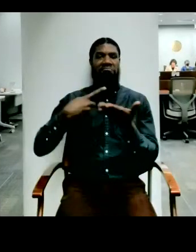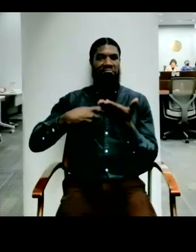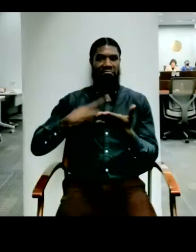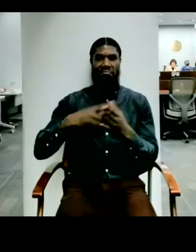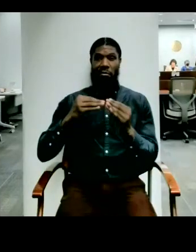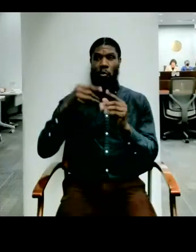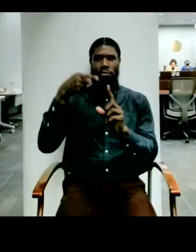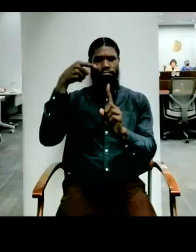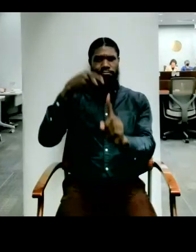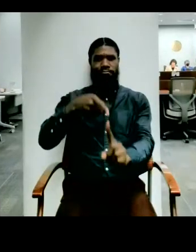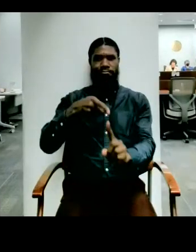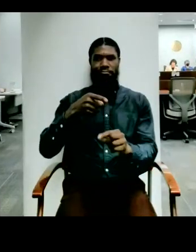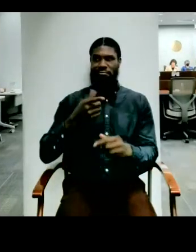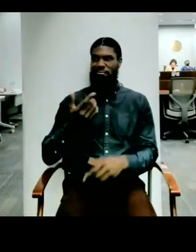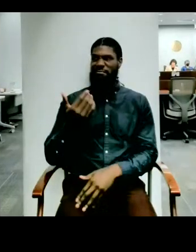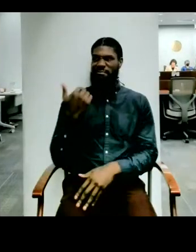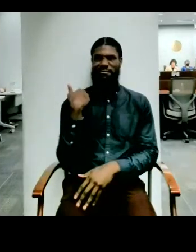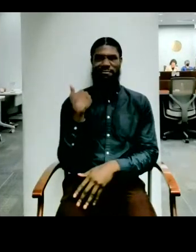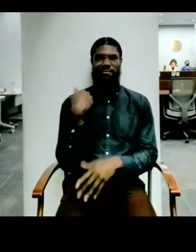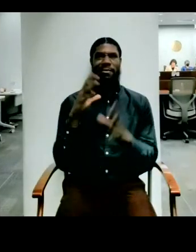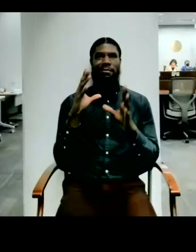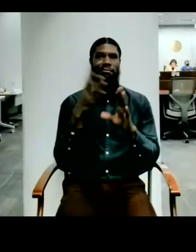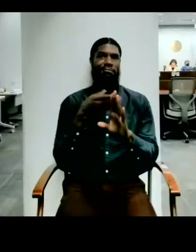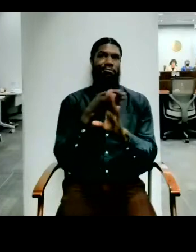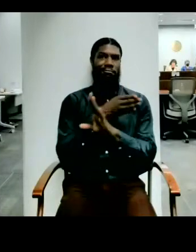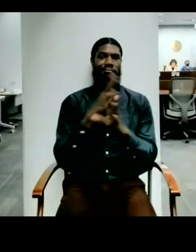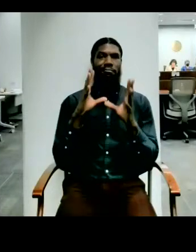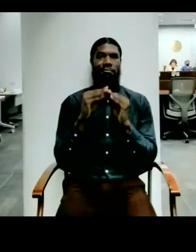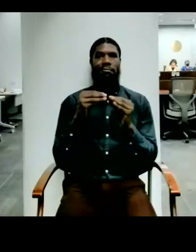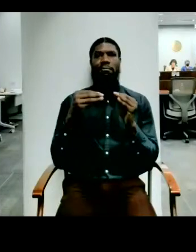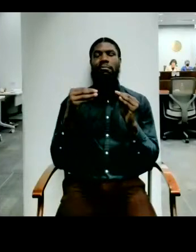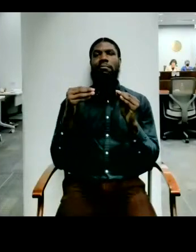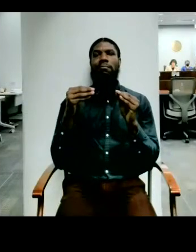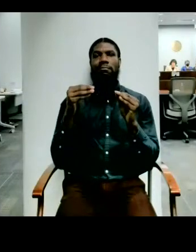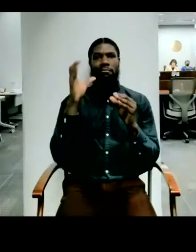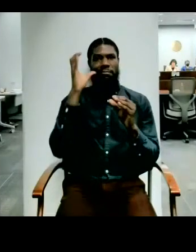specifically in my, in the last listening session I gave an example about what we did